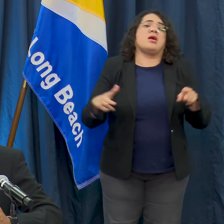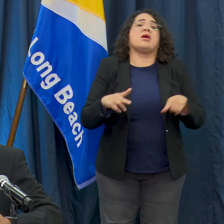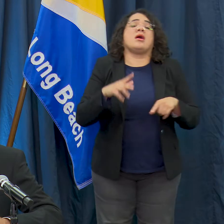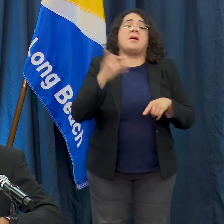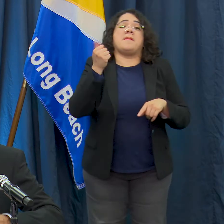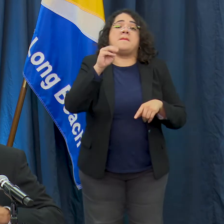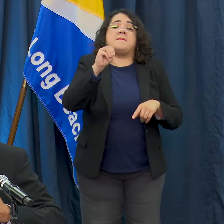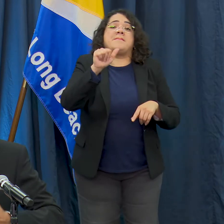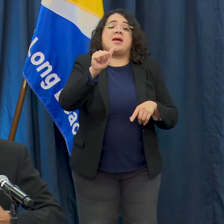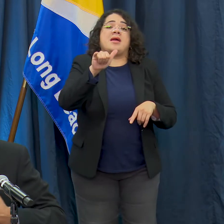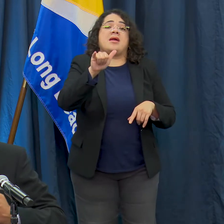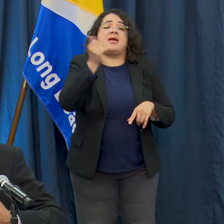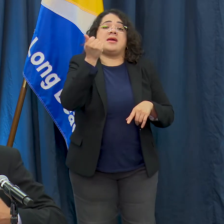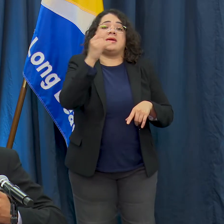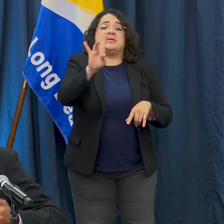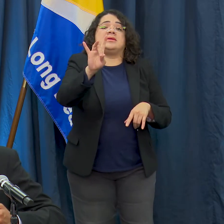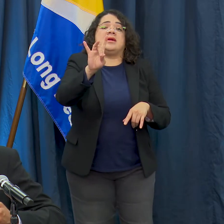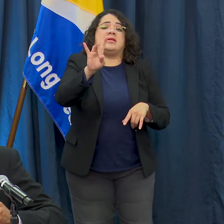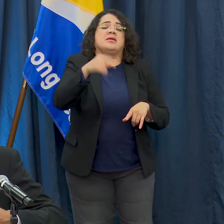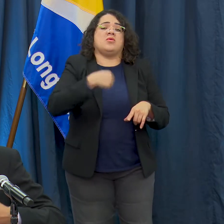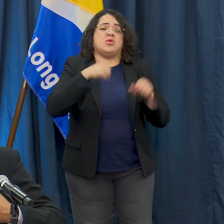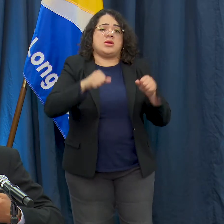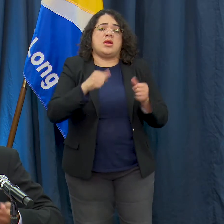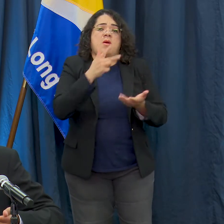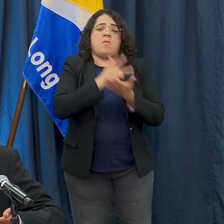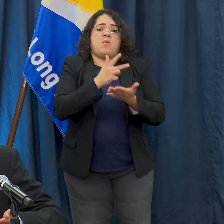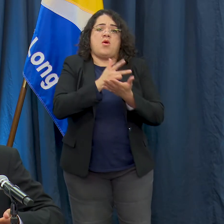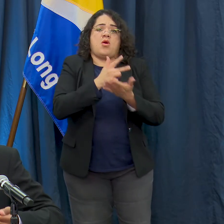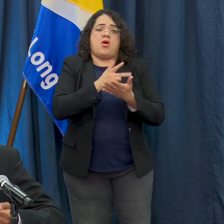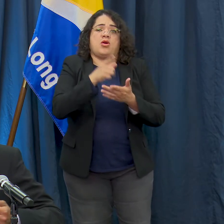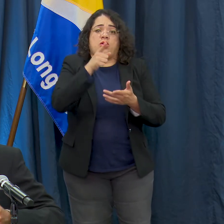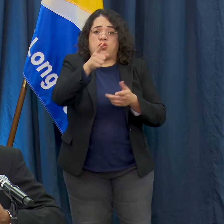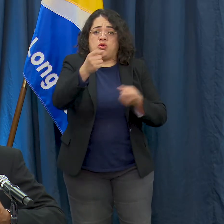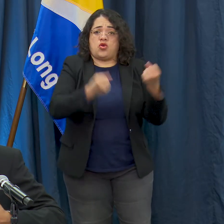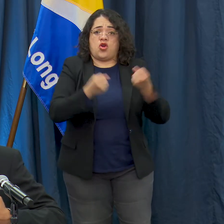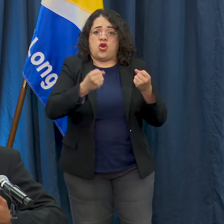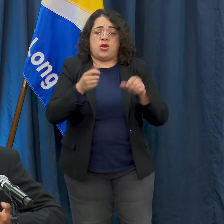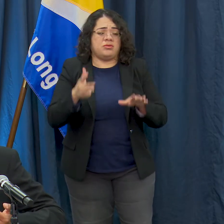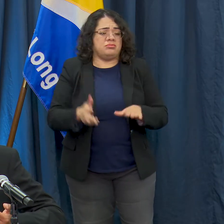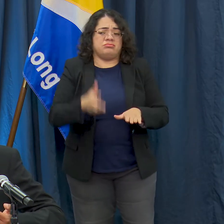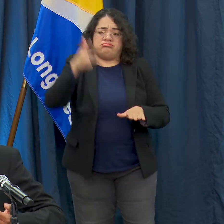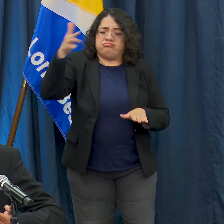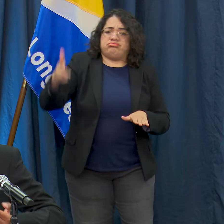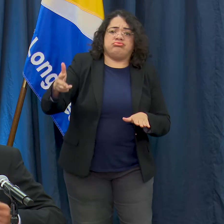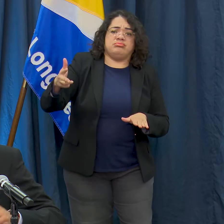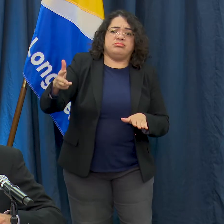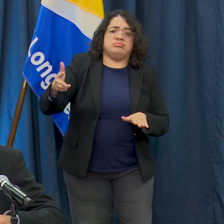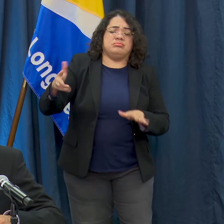We're happy to park your car for free in one of the 4,000 spaces across the city